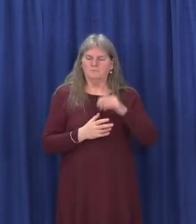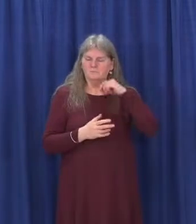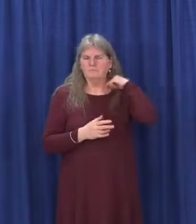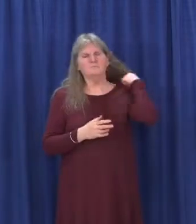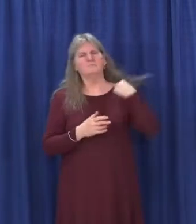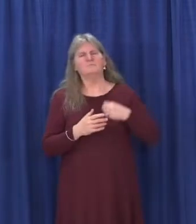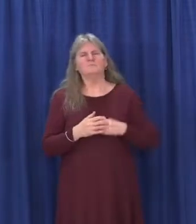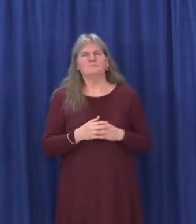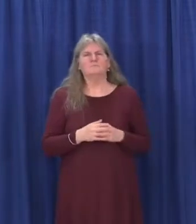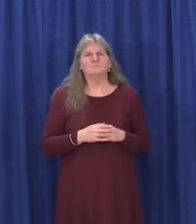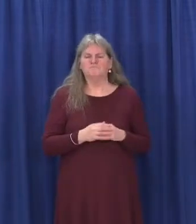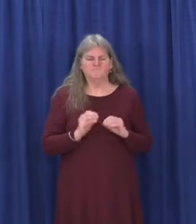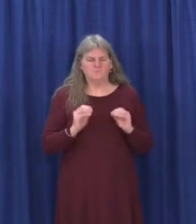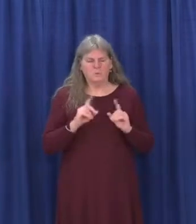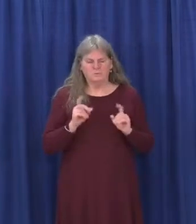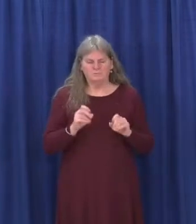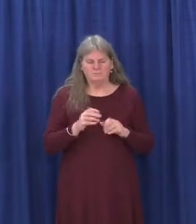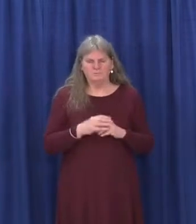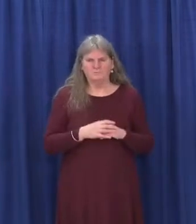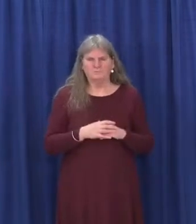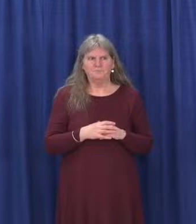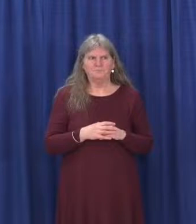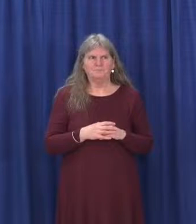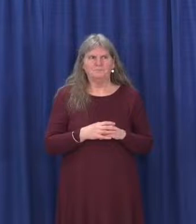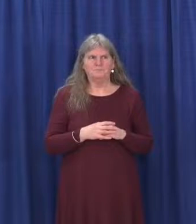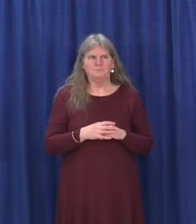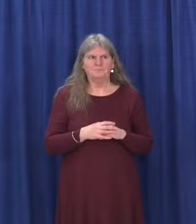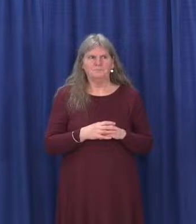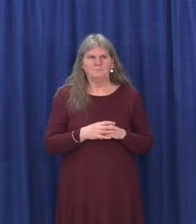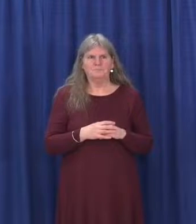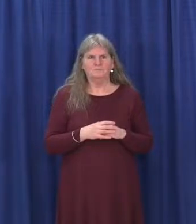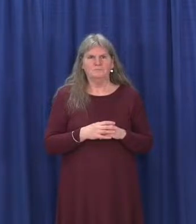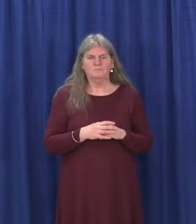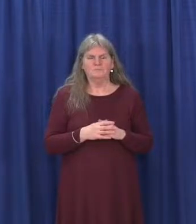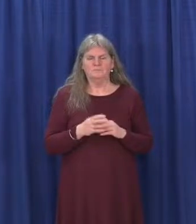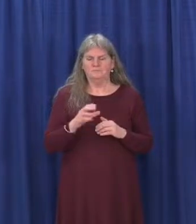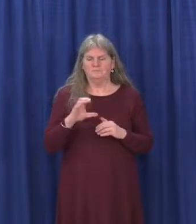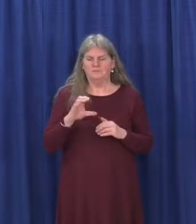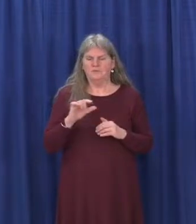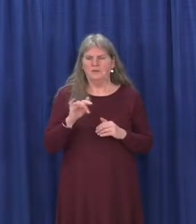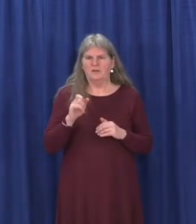No, thank you. Thank you. We'll now move to Claudienne, Radio Canada